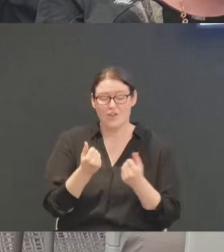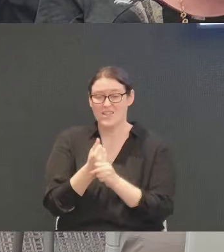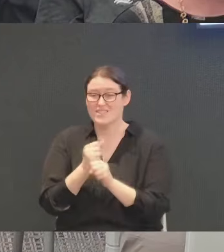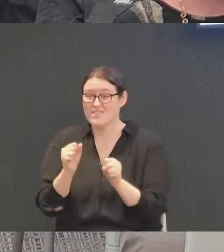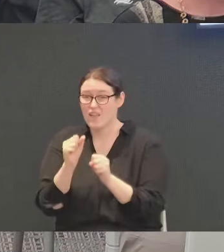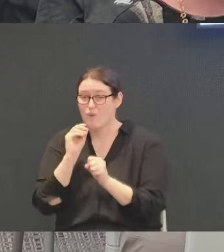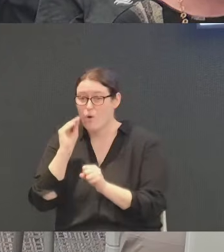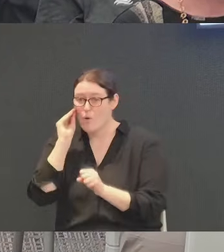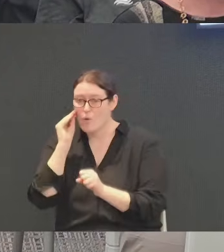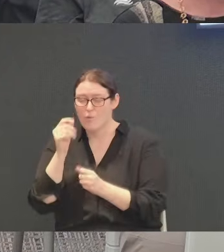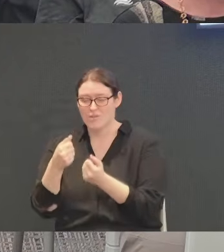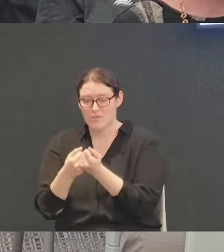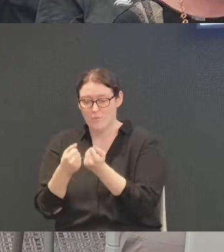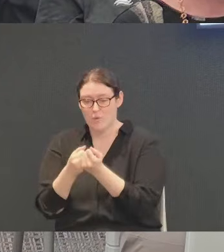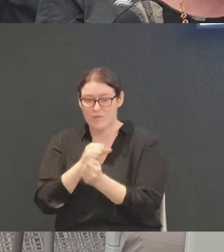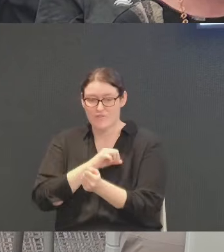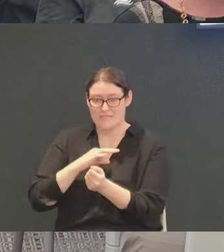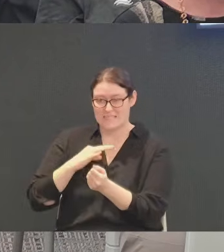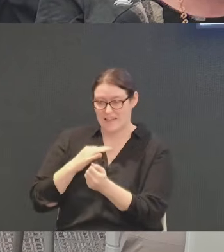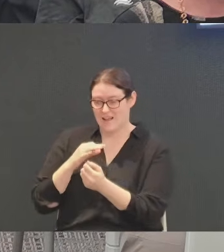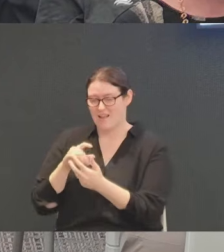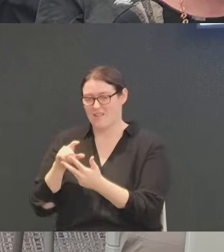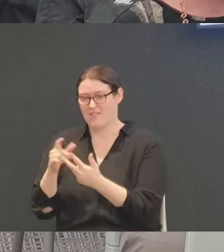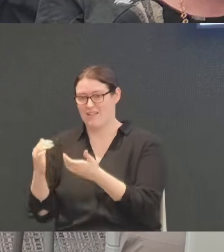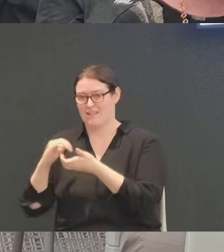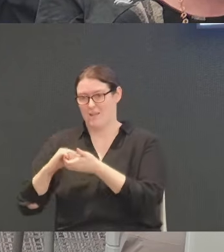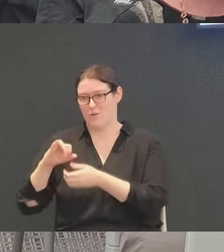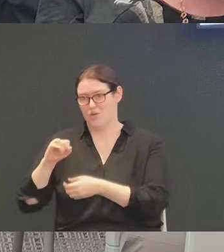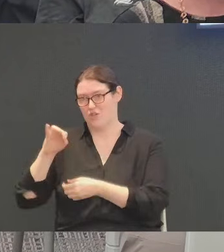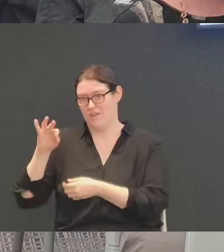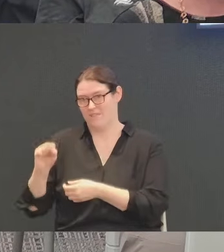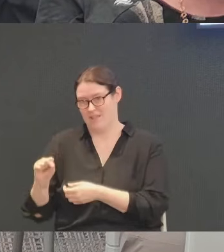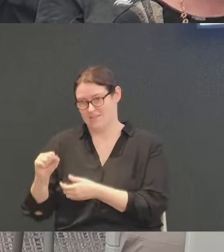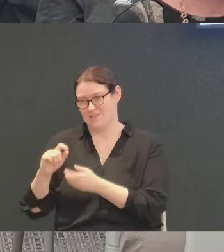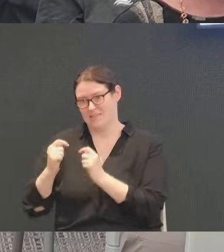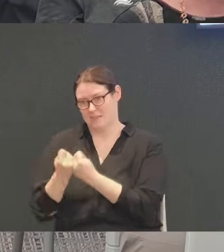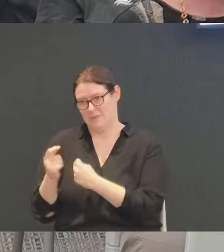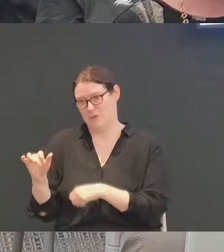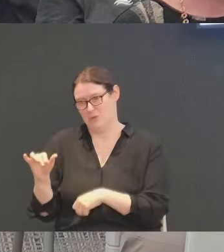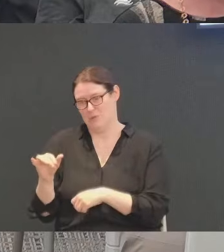our staff as well as collaborating with the JFS team. The funds that our foster parents receive